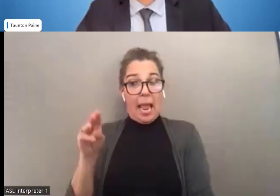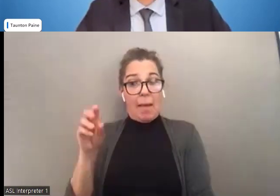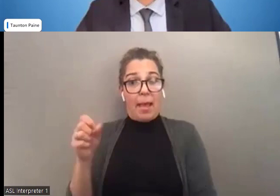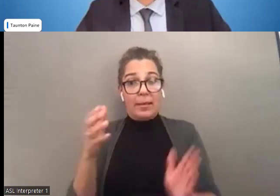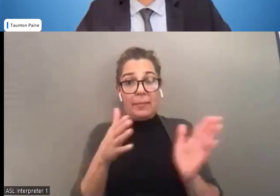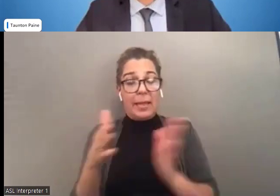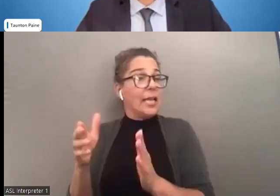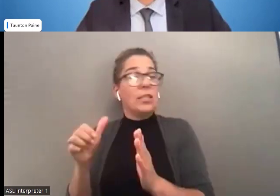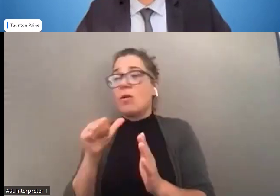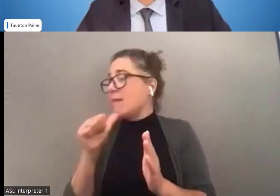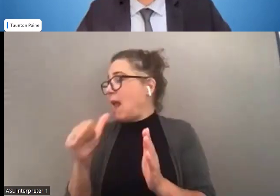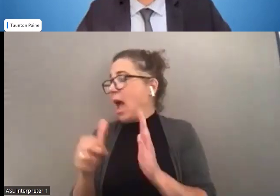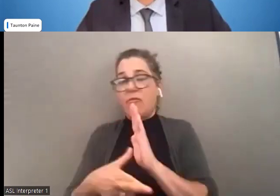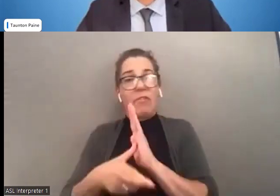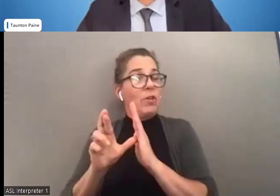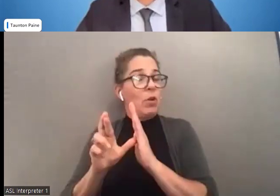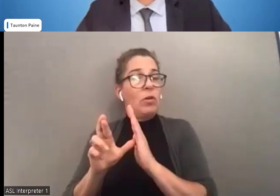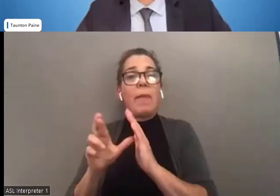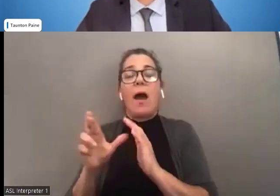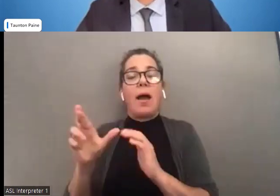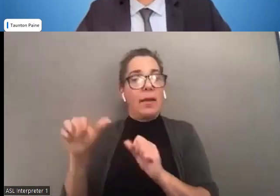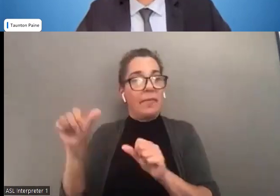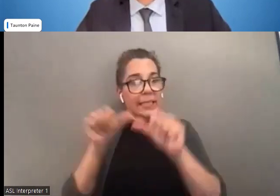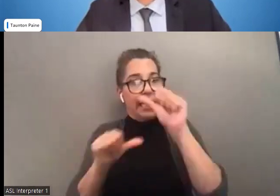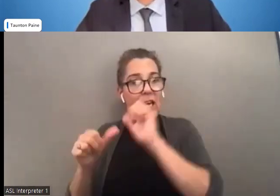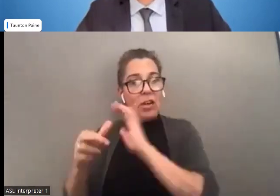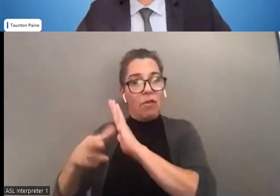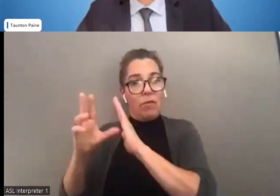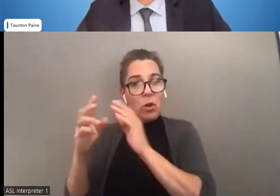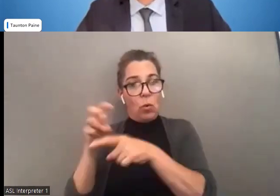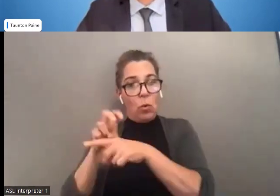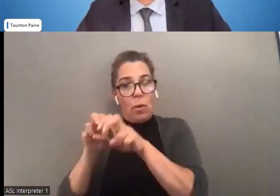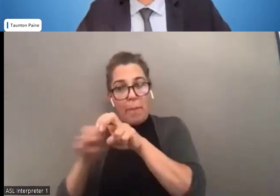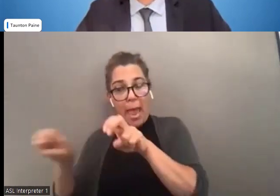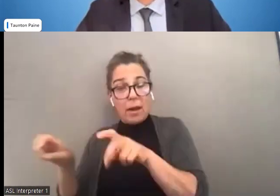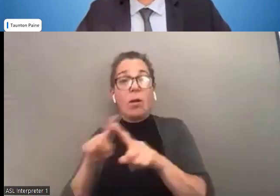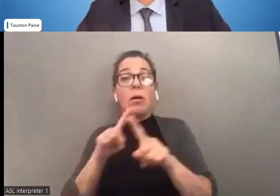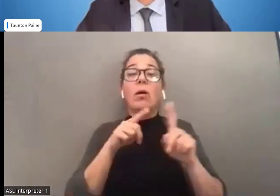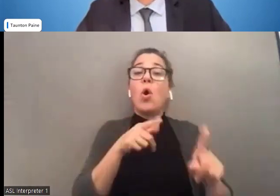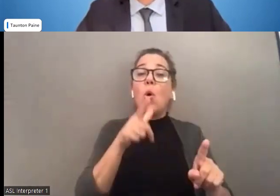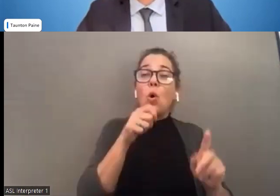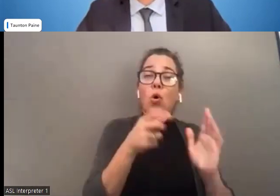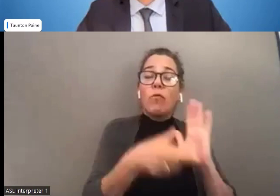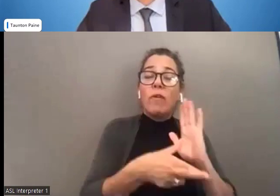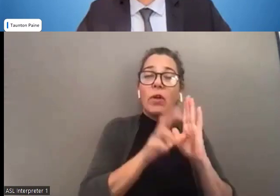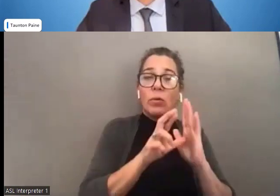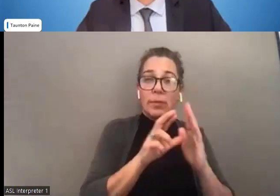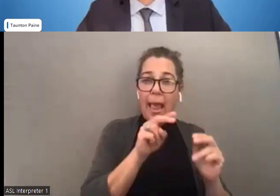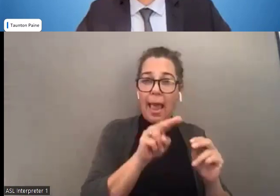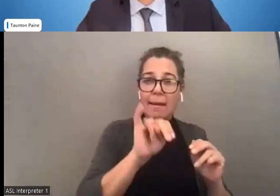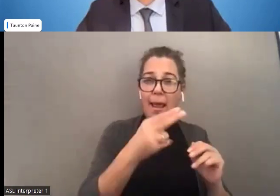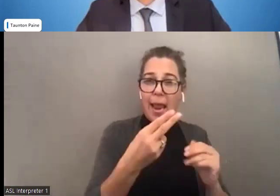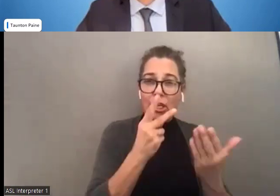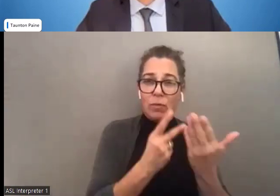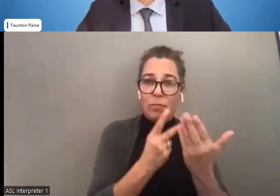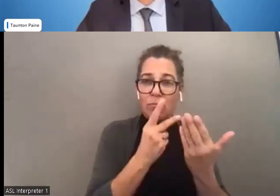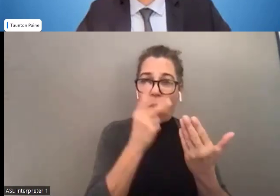by the scientific review panel, but rather by NIH program officers. Does this imply that there will be a scientific score